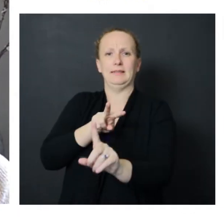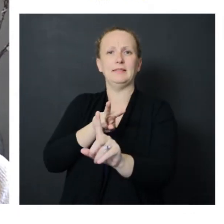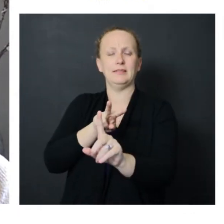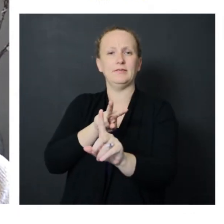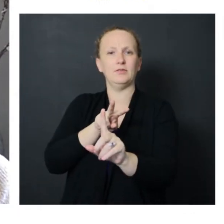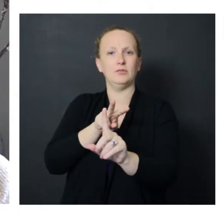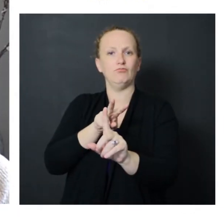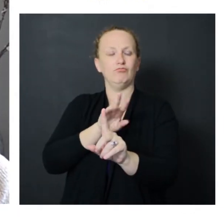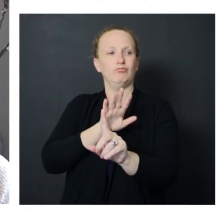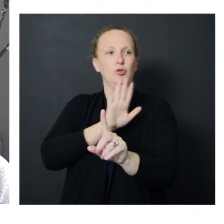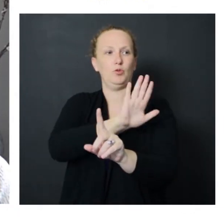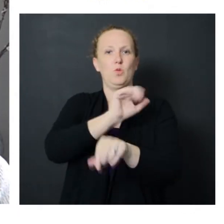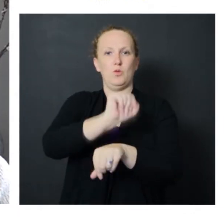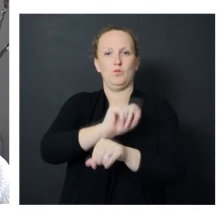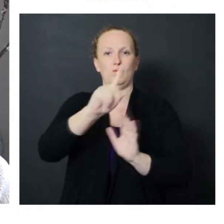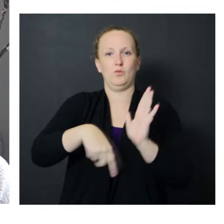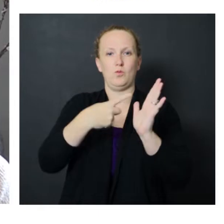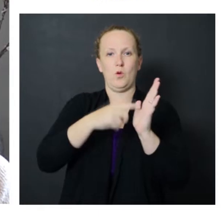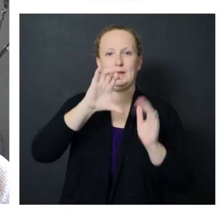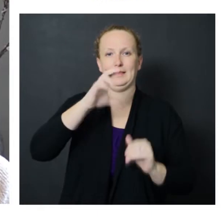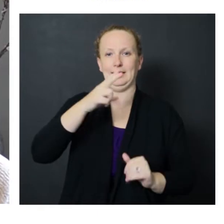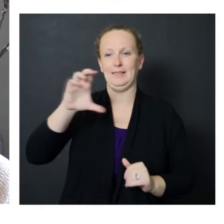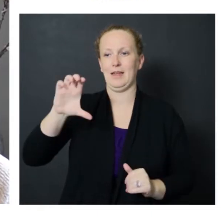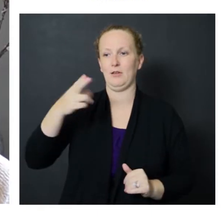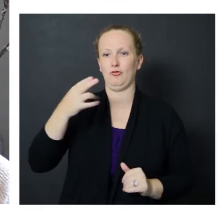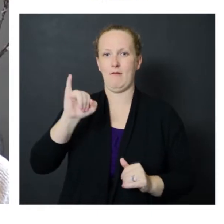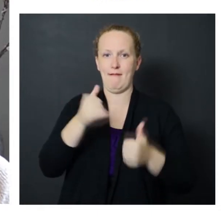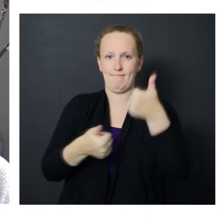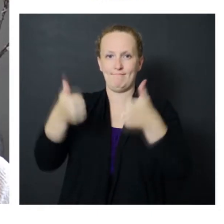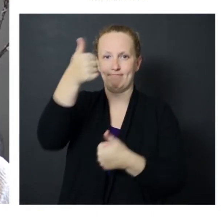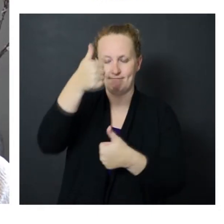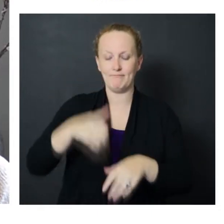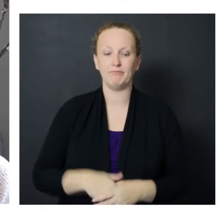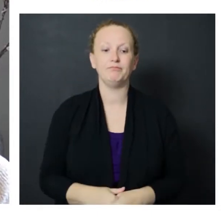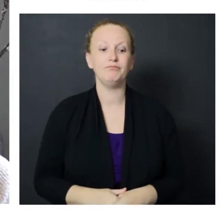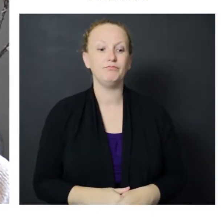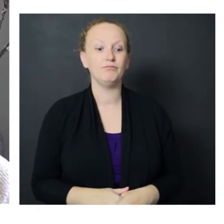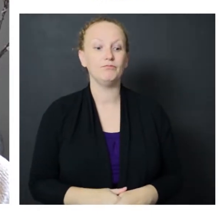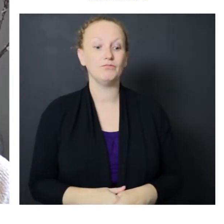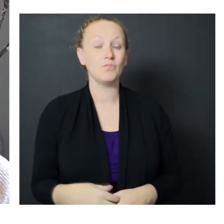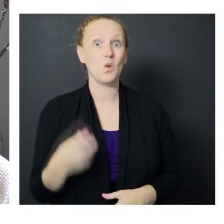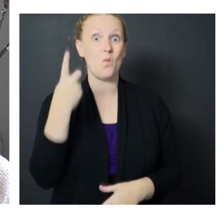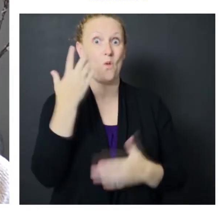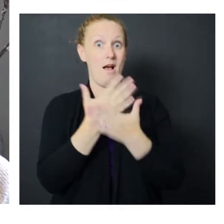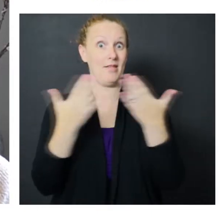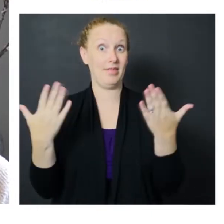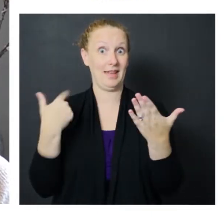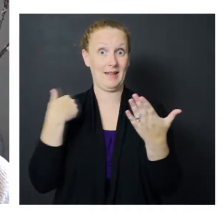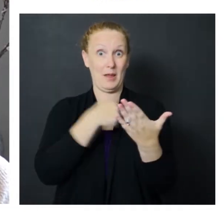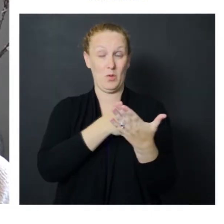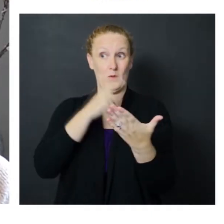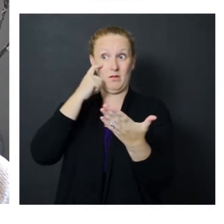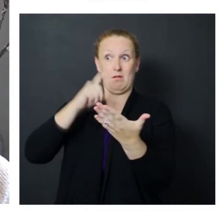And one of the most important things that we realized as an organization is that we